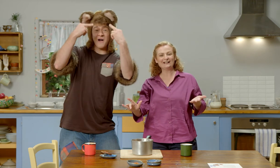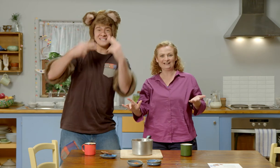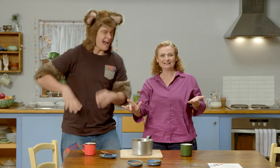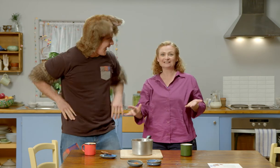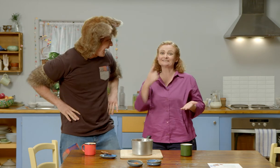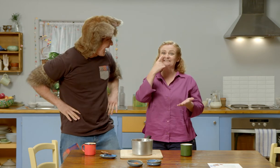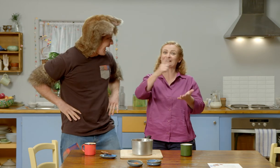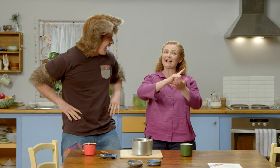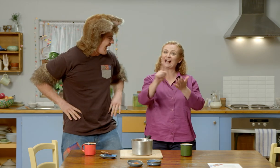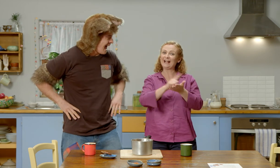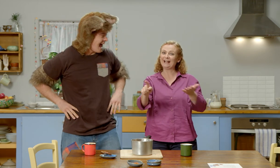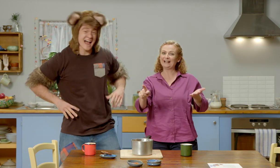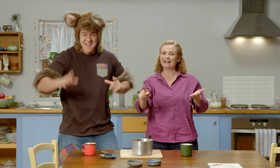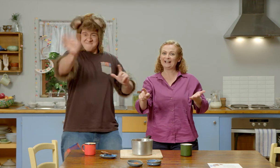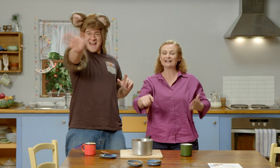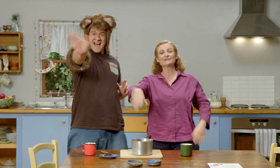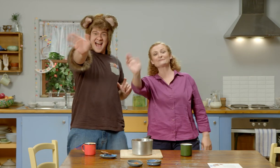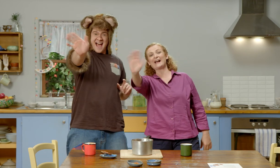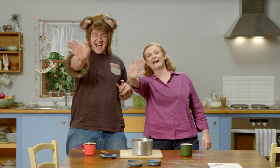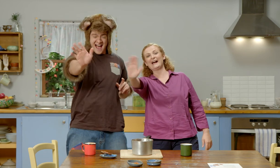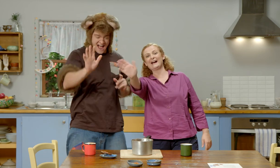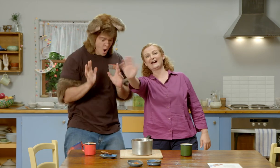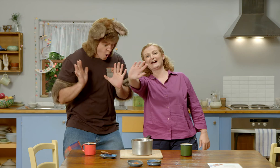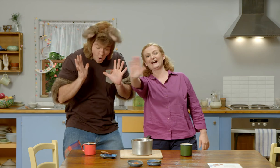Thanks for watching! See you next time! Bye! Bye!